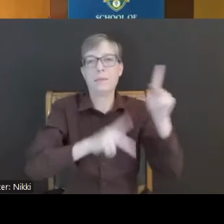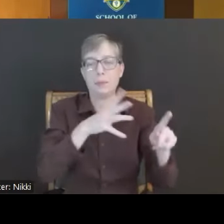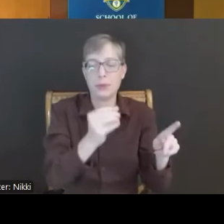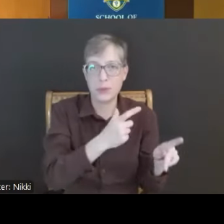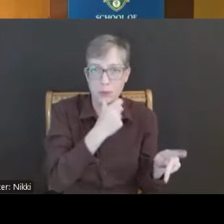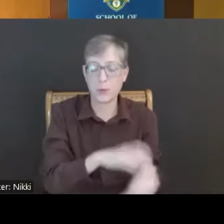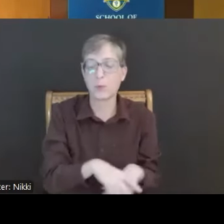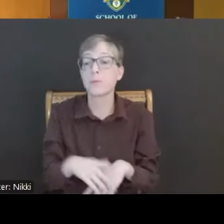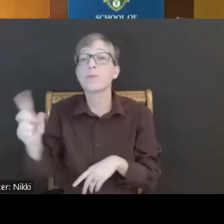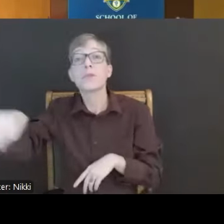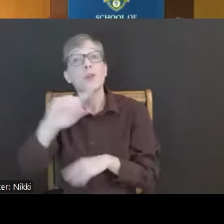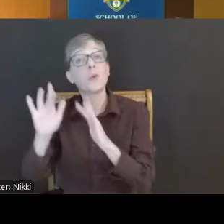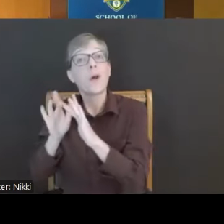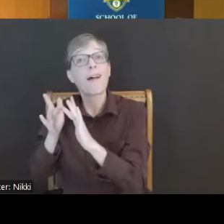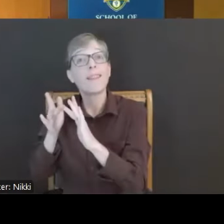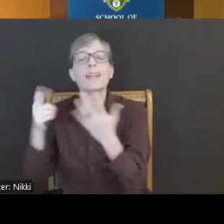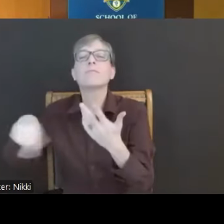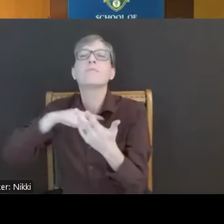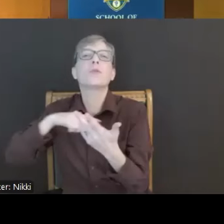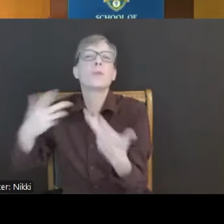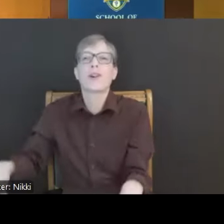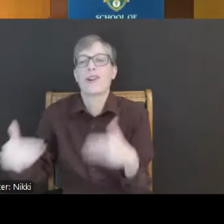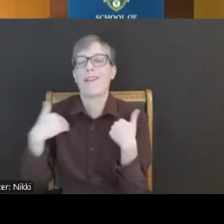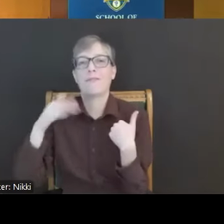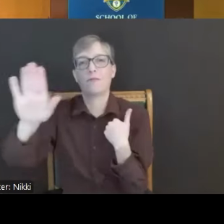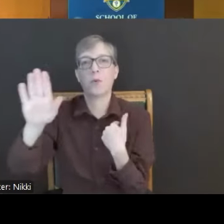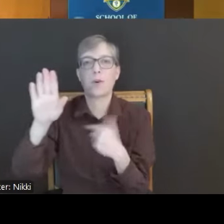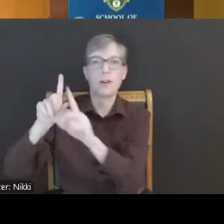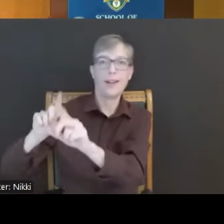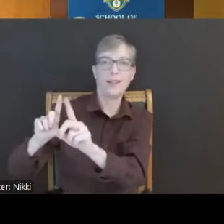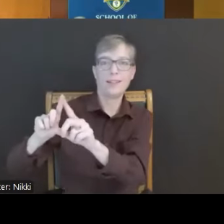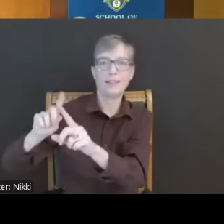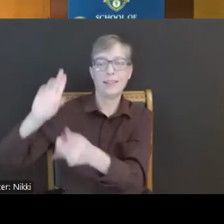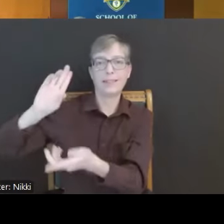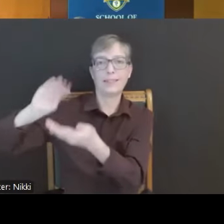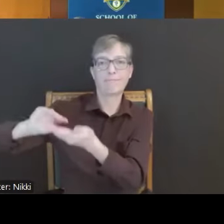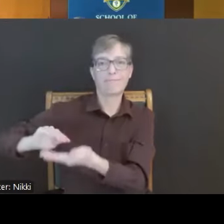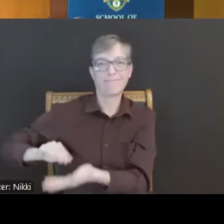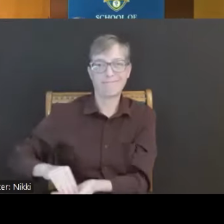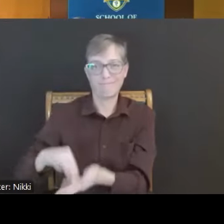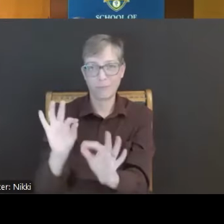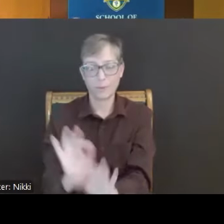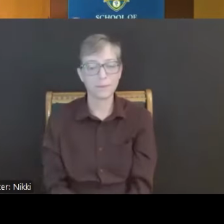already have your attendance accounted for um I think those are all of my all of the things that